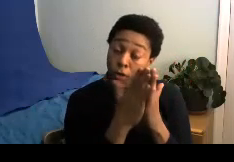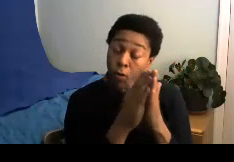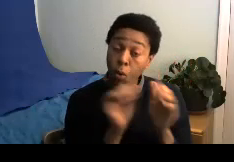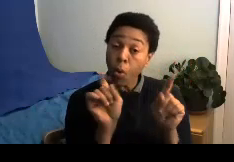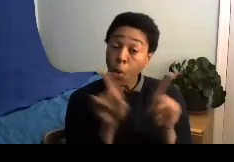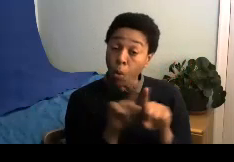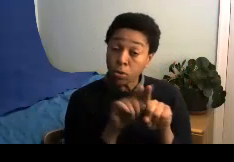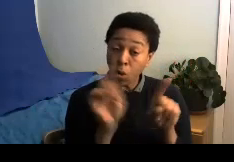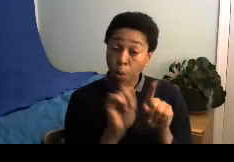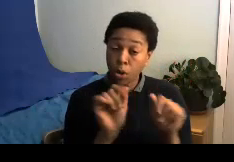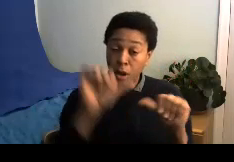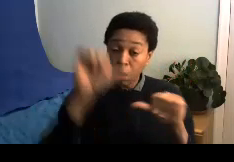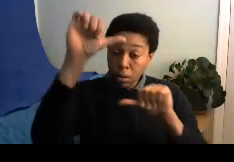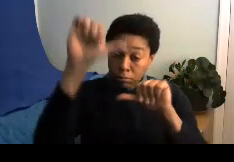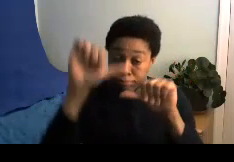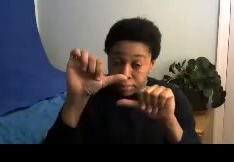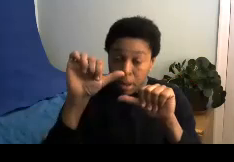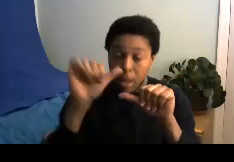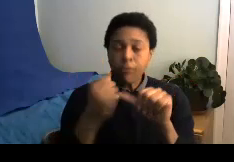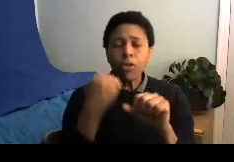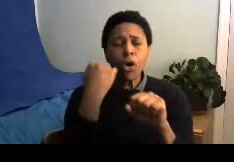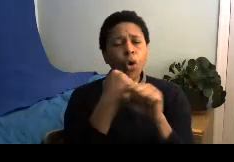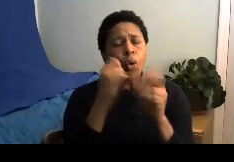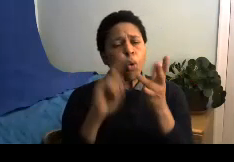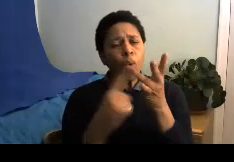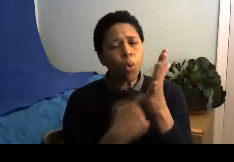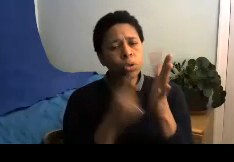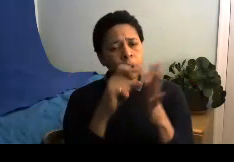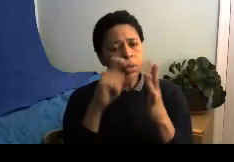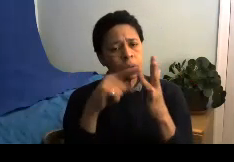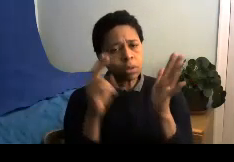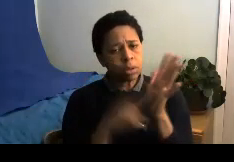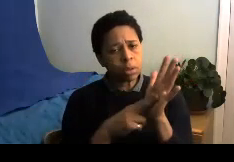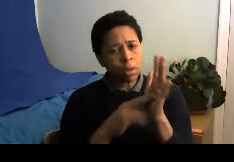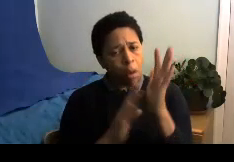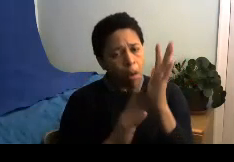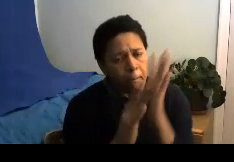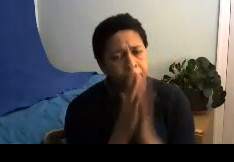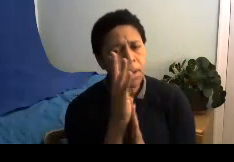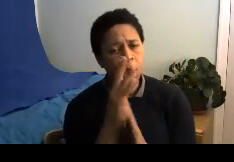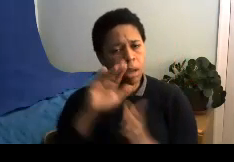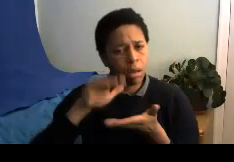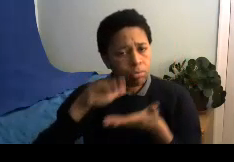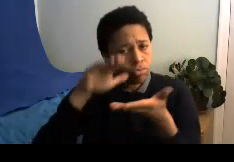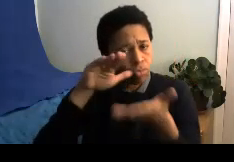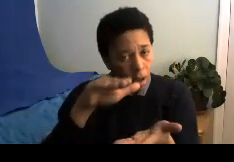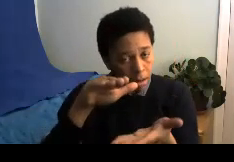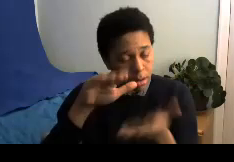for the Gordon Burn Prize. And Paul has contributed to Esquire,